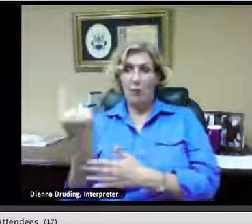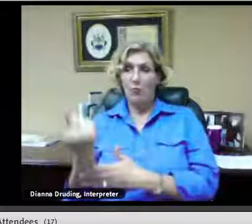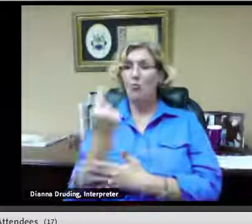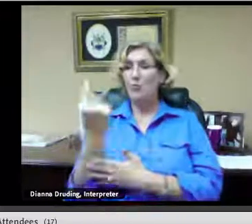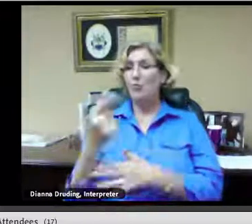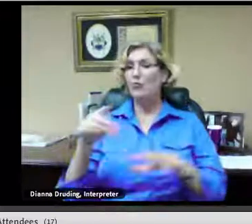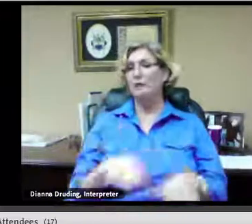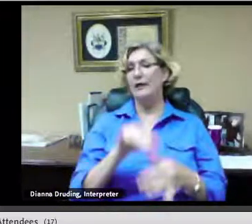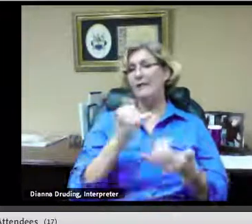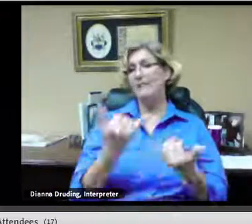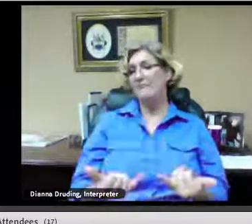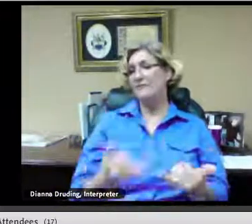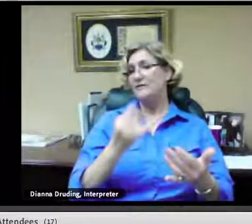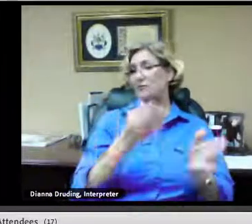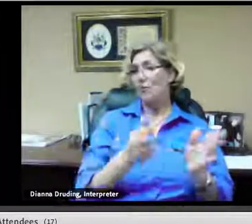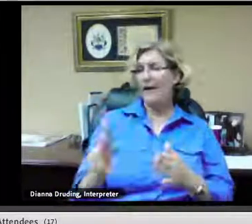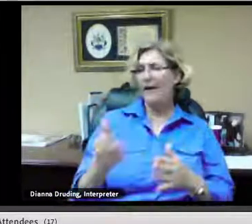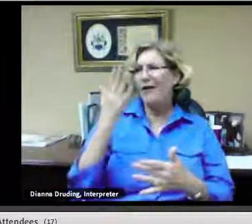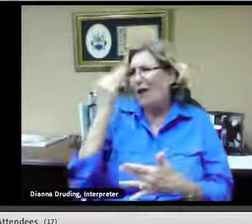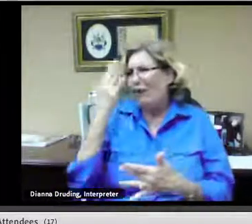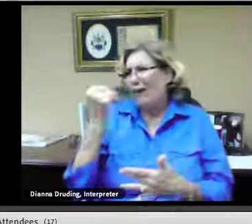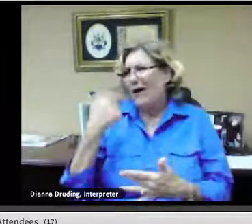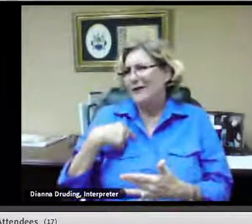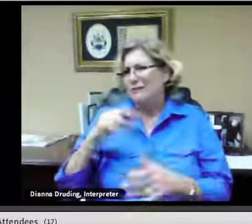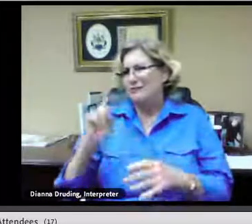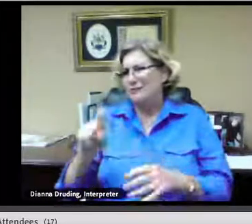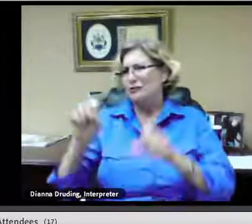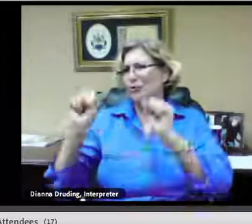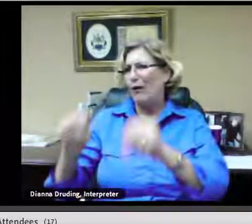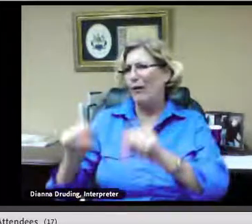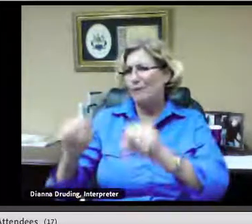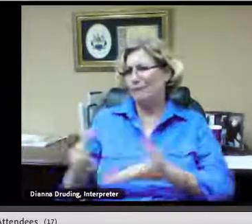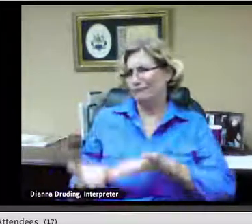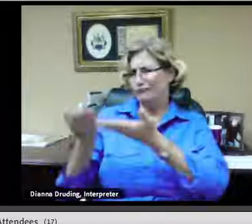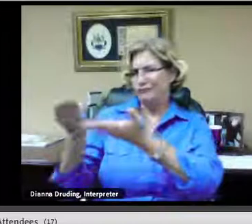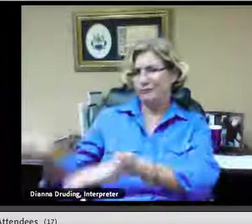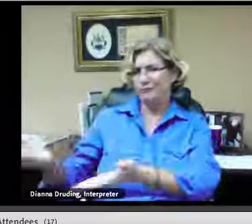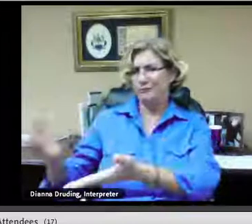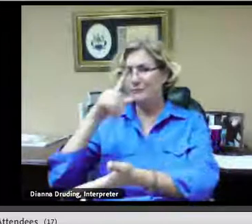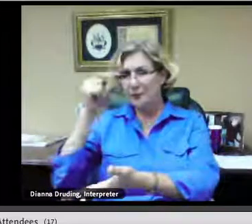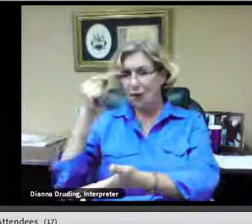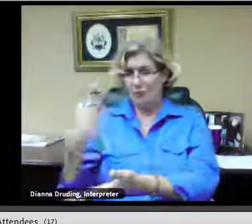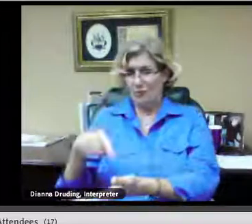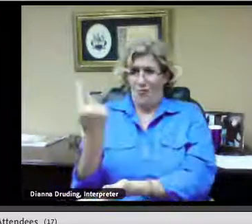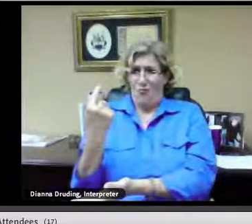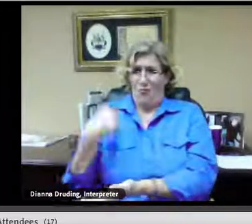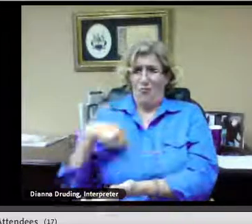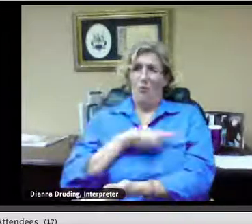Because we only have two people in wheelchairs who use this library." You know, there could be all kinds of excuses.